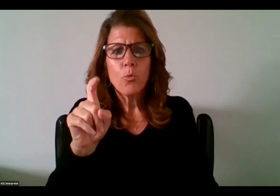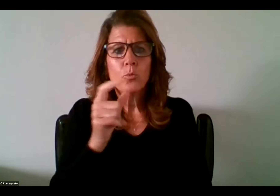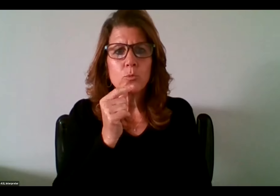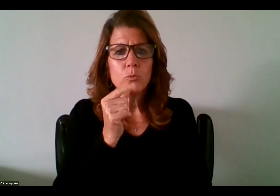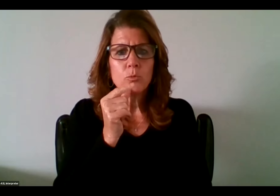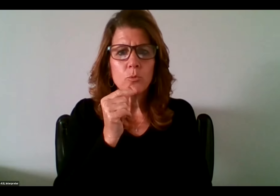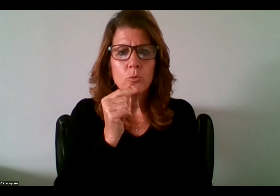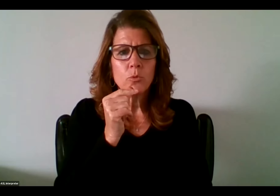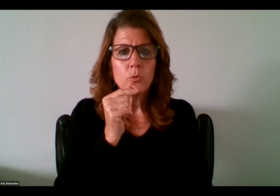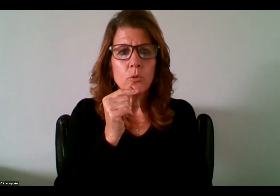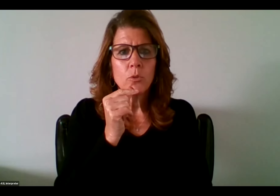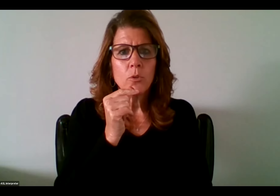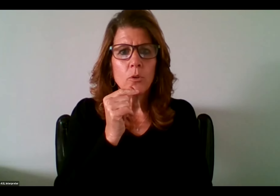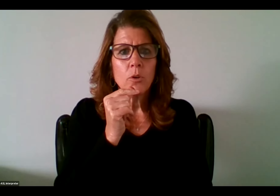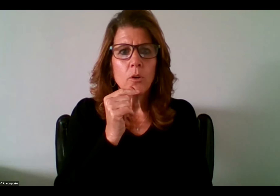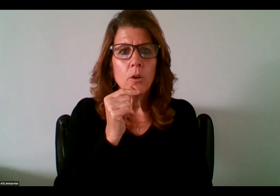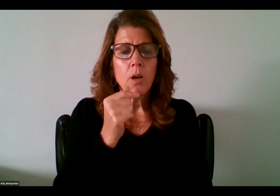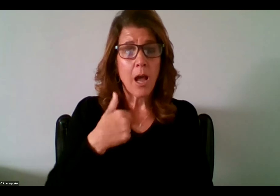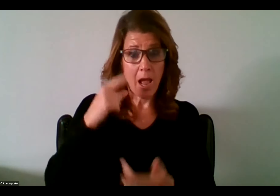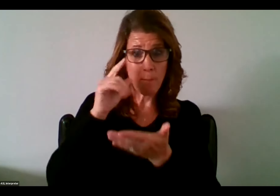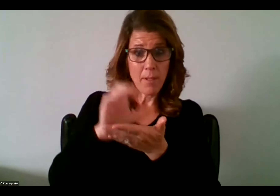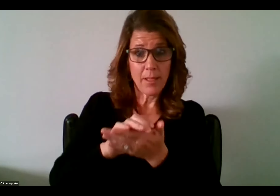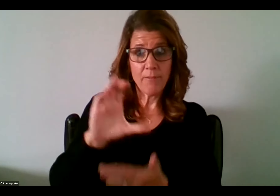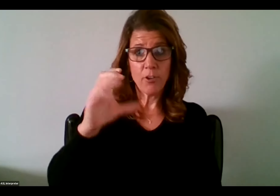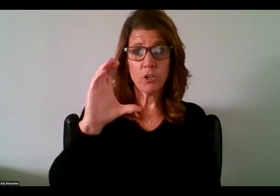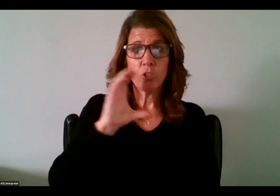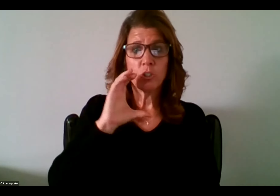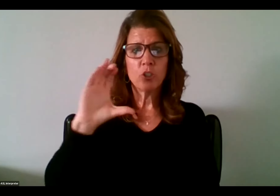It was. >> I believe it was chip roist.